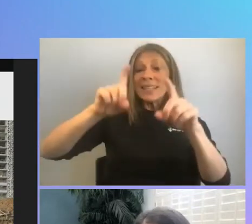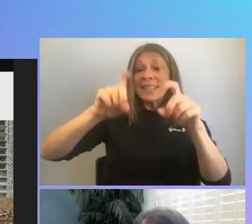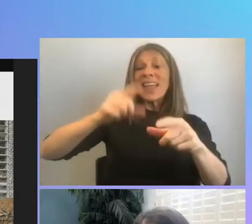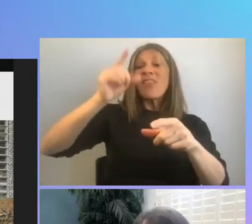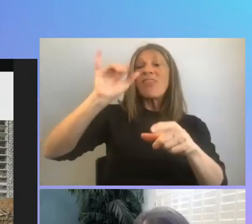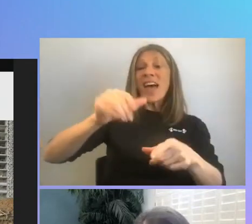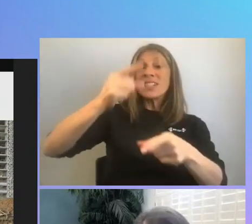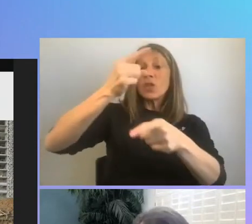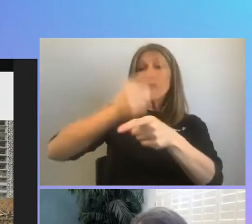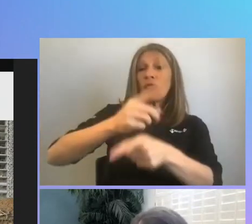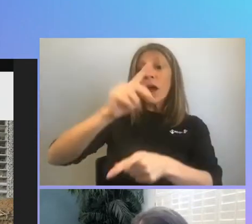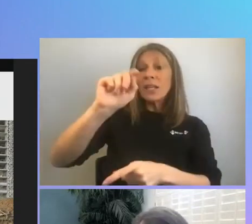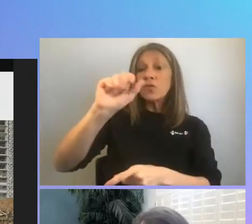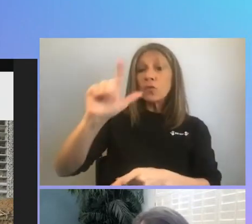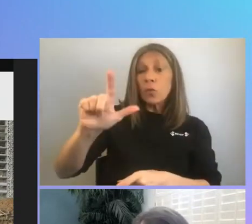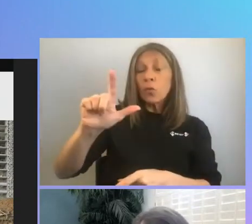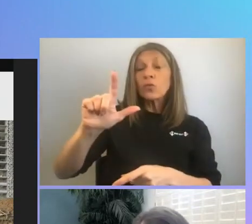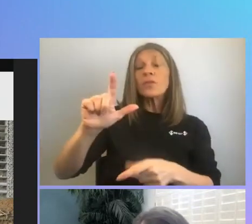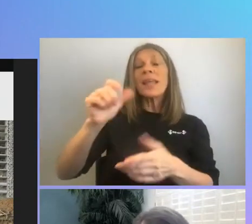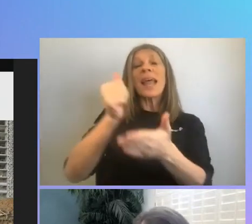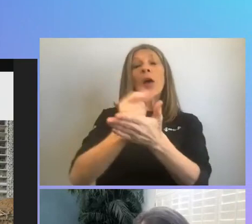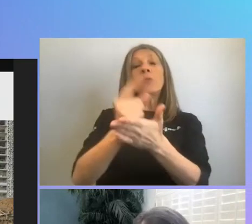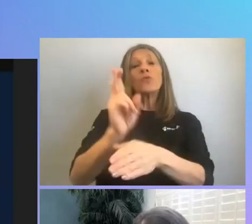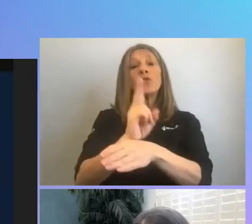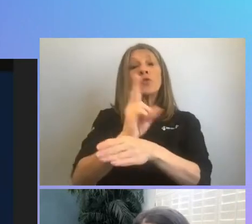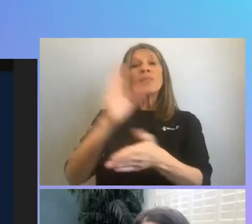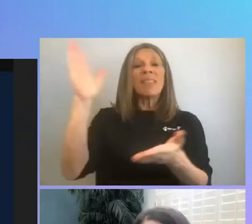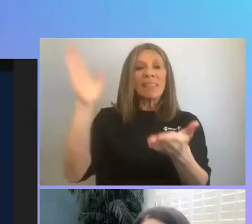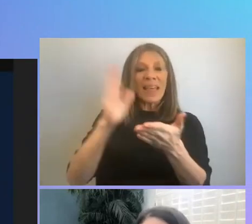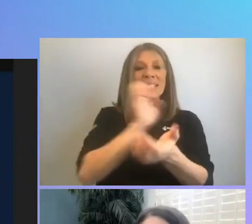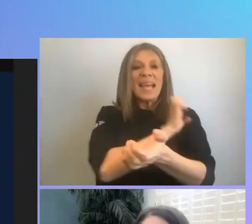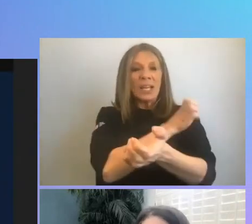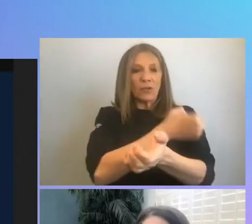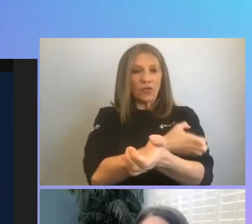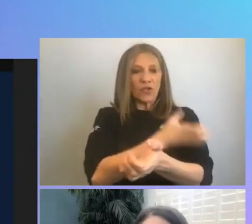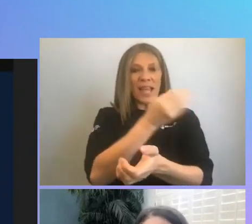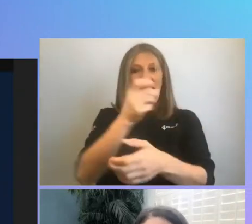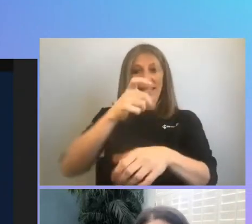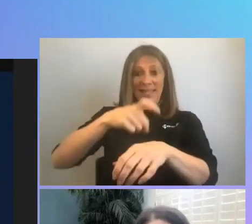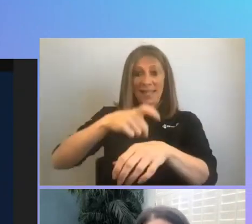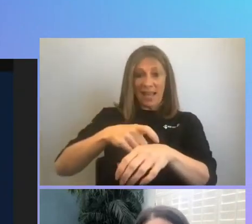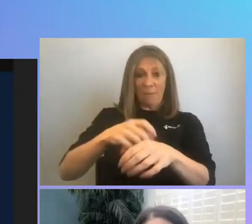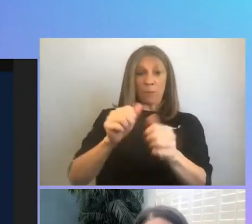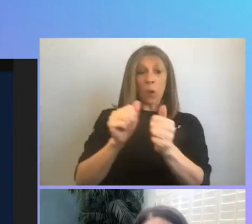your energy and time wisely. So So with that, Harris, I think